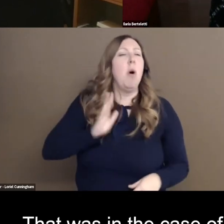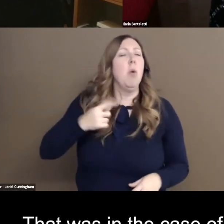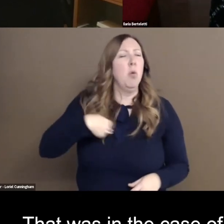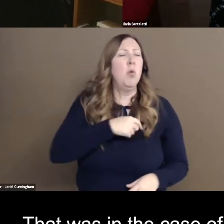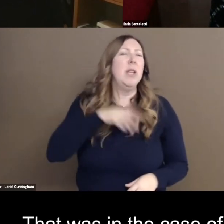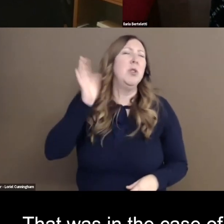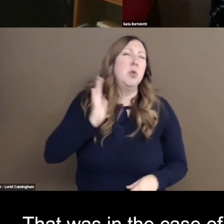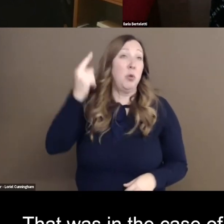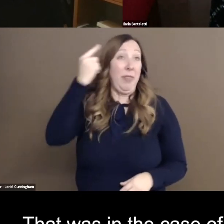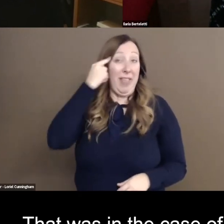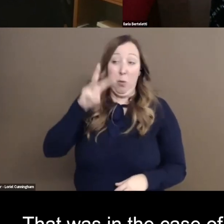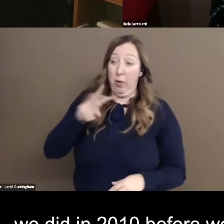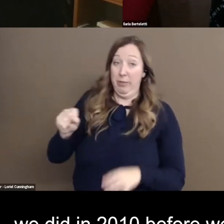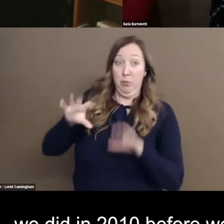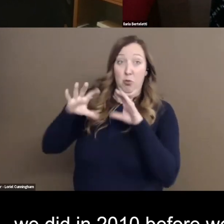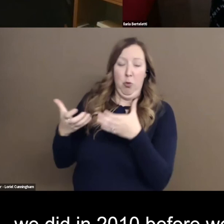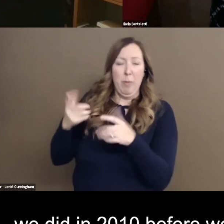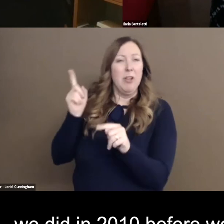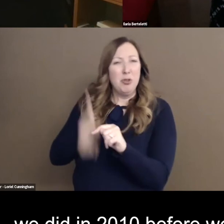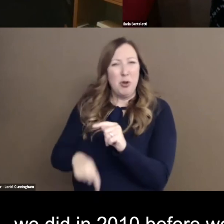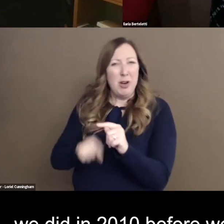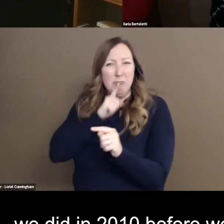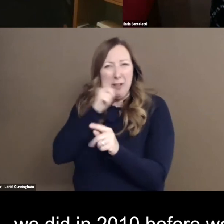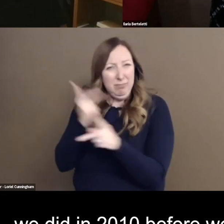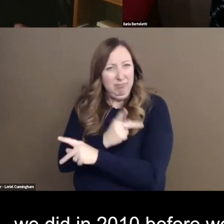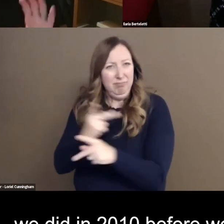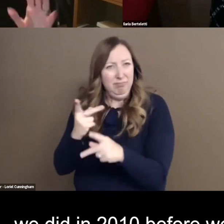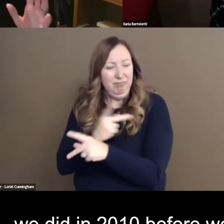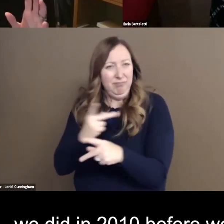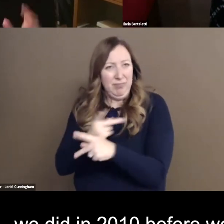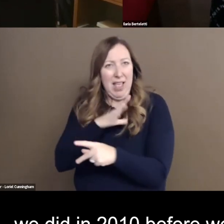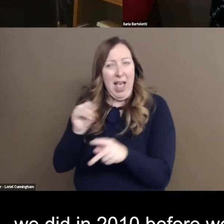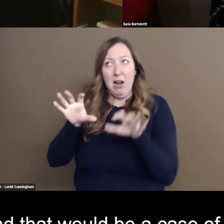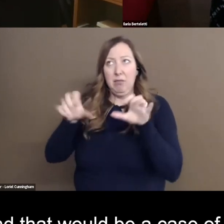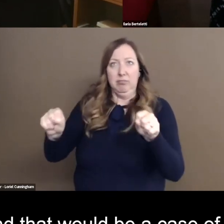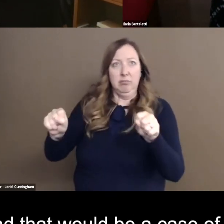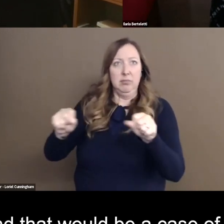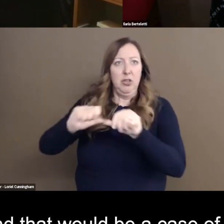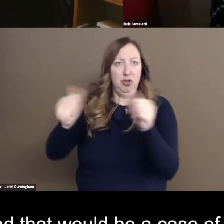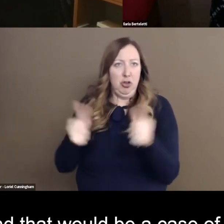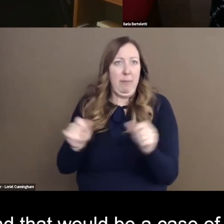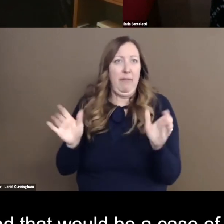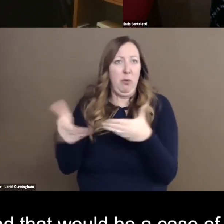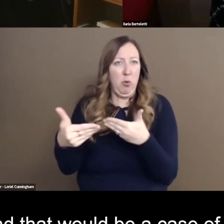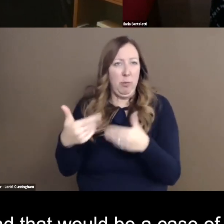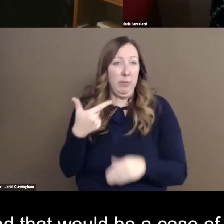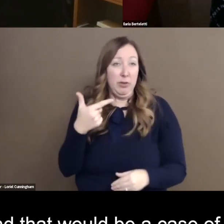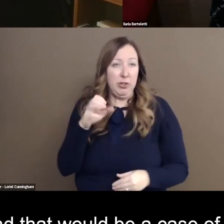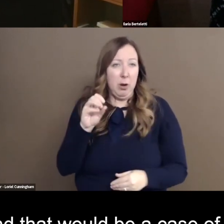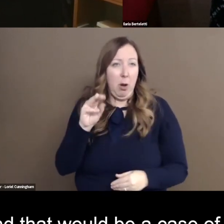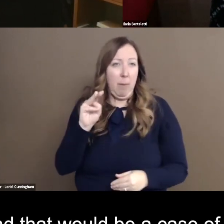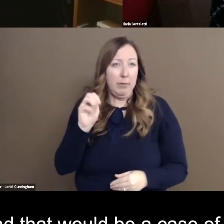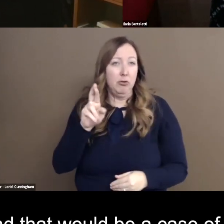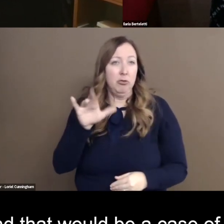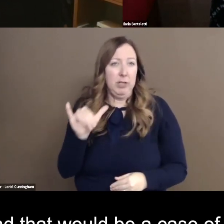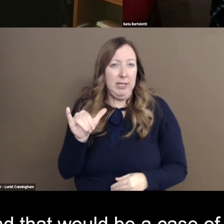the very first study that we did in 2010 before we sort of tweaked things